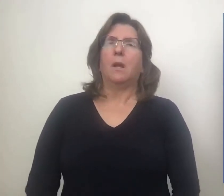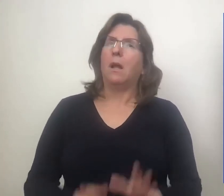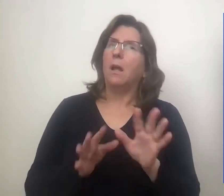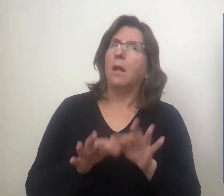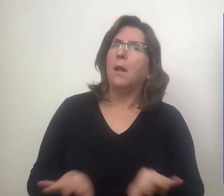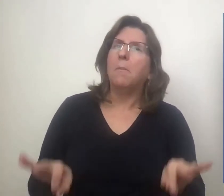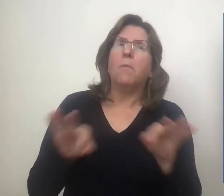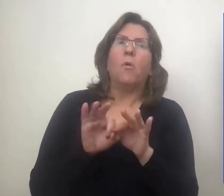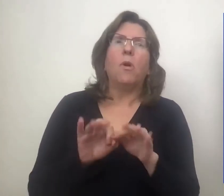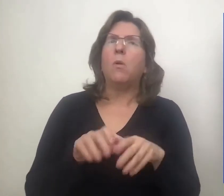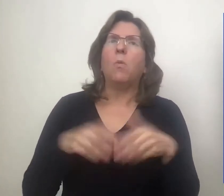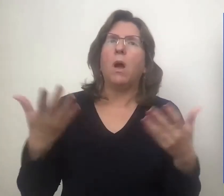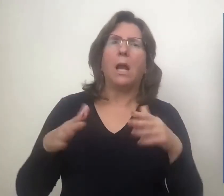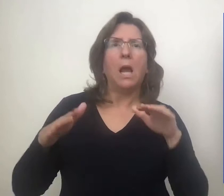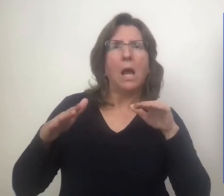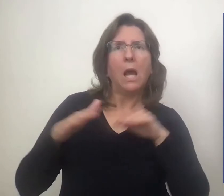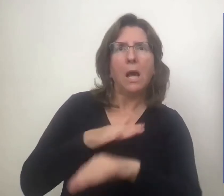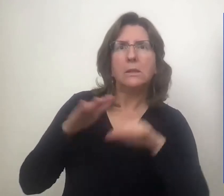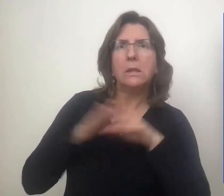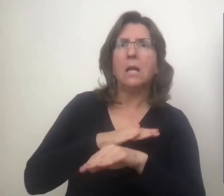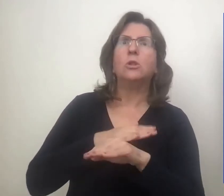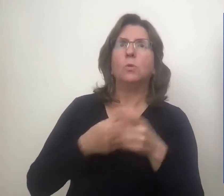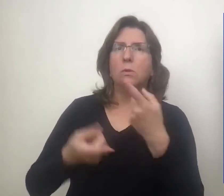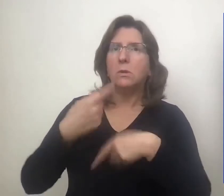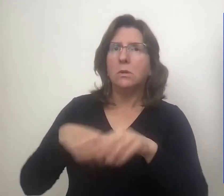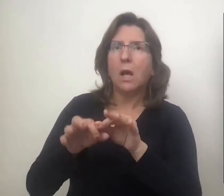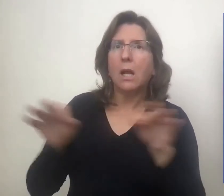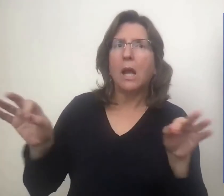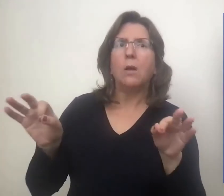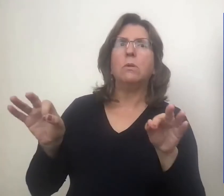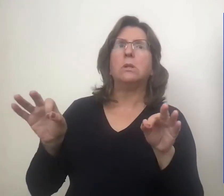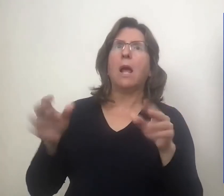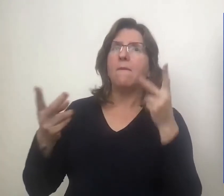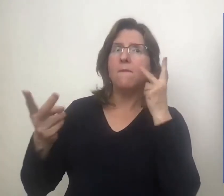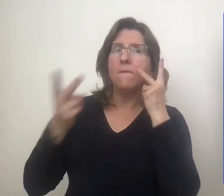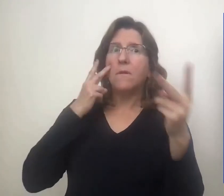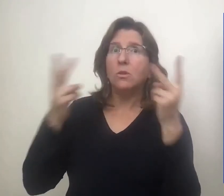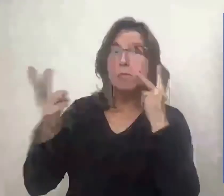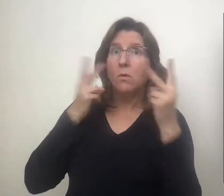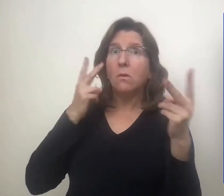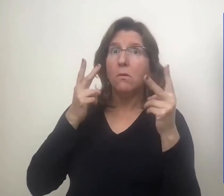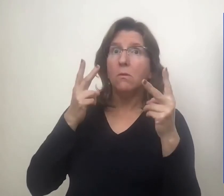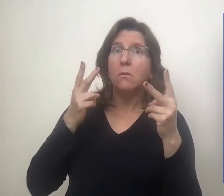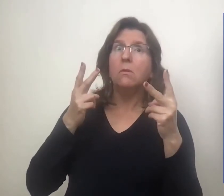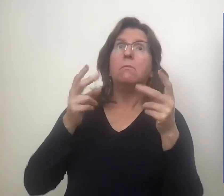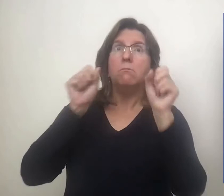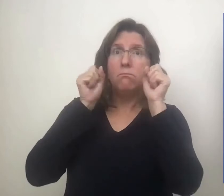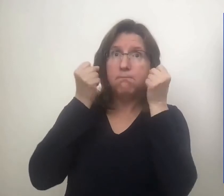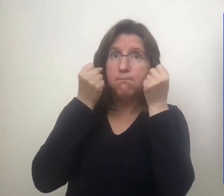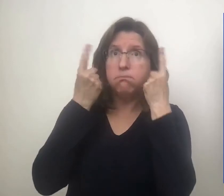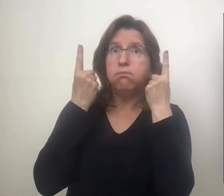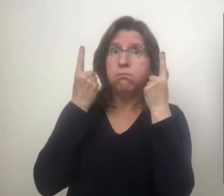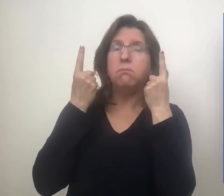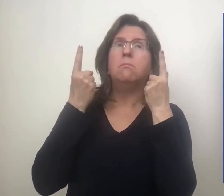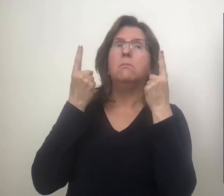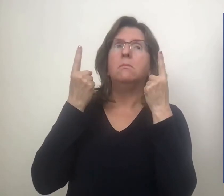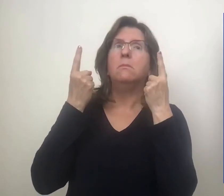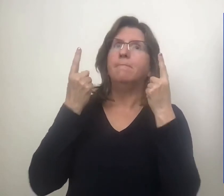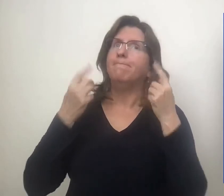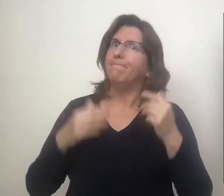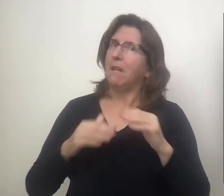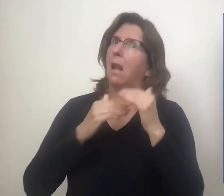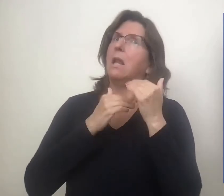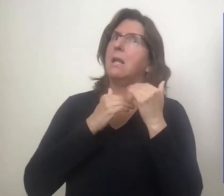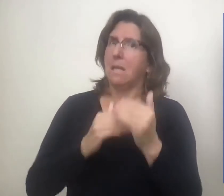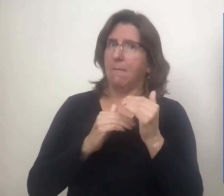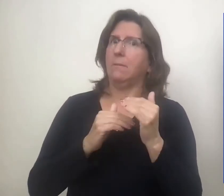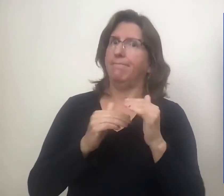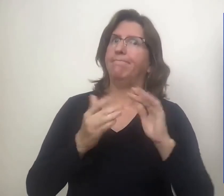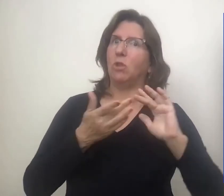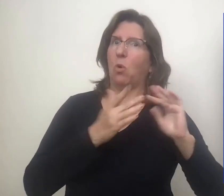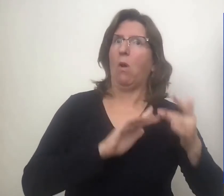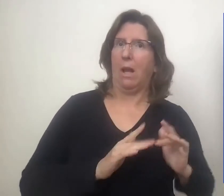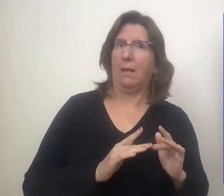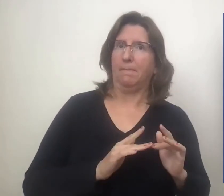For deaf learners, access to linguistic and visual input is limited online.